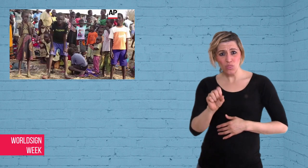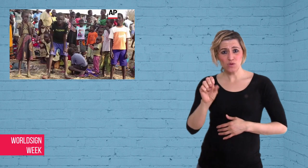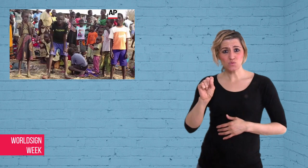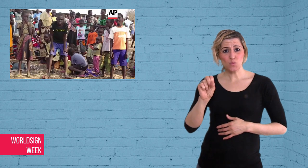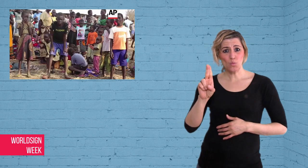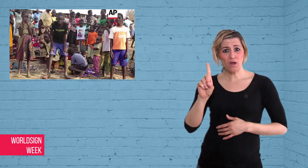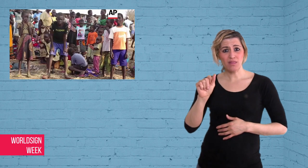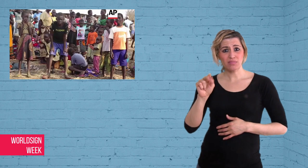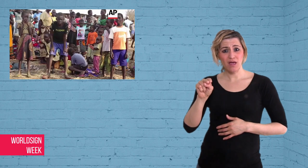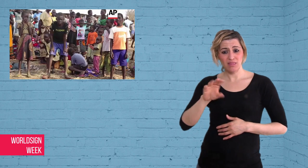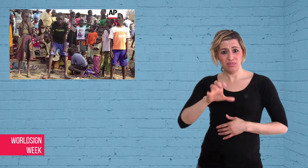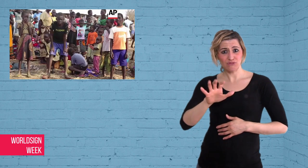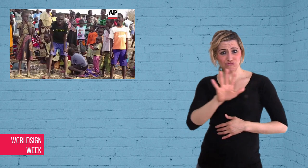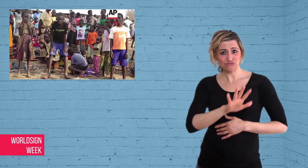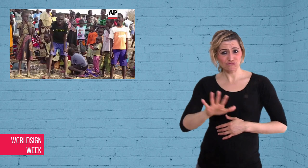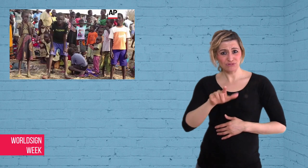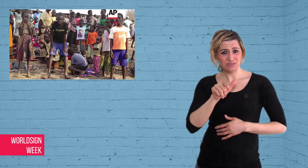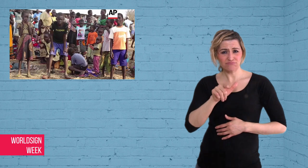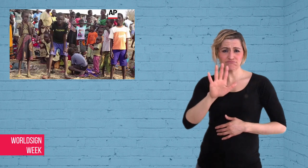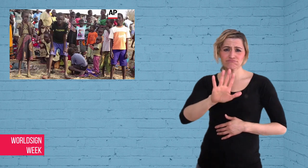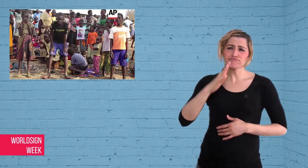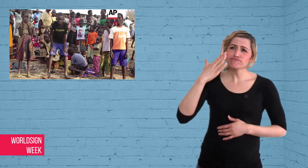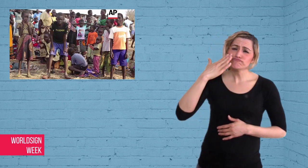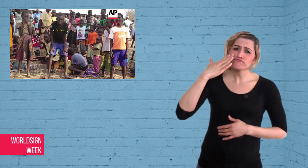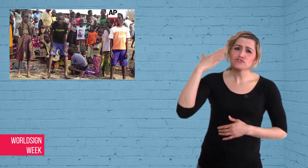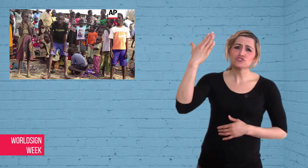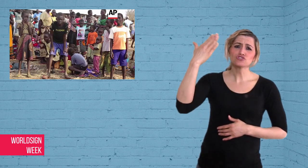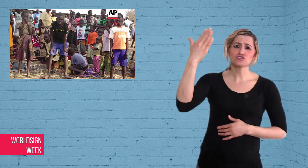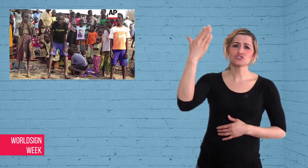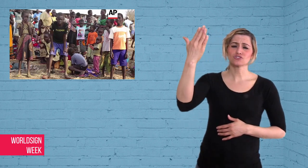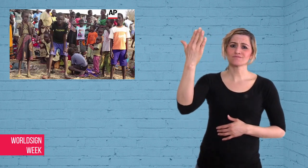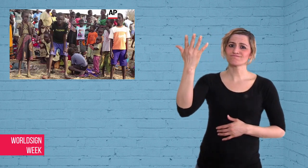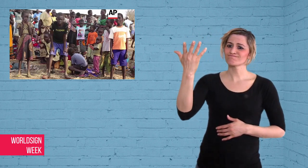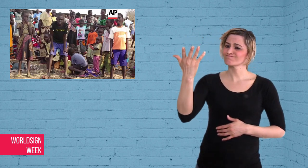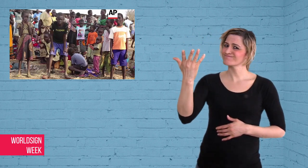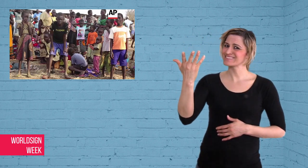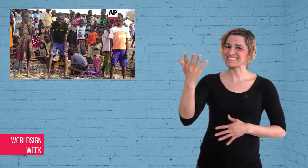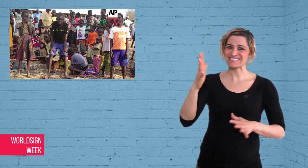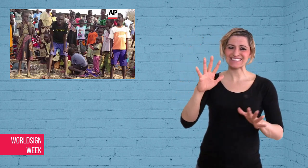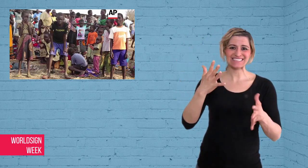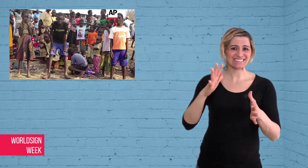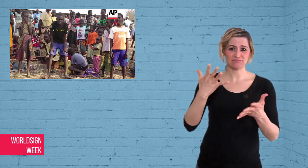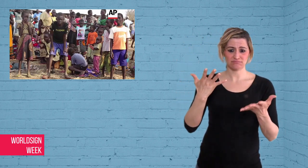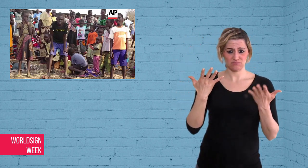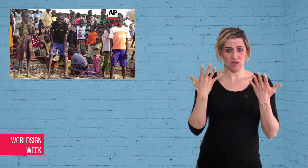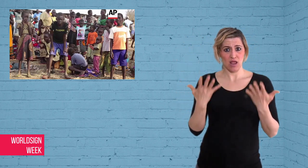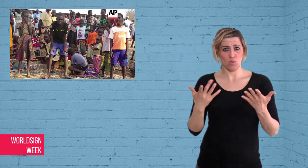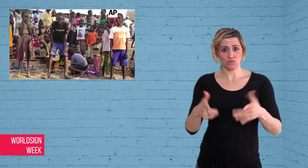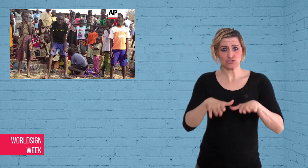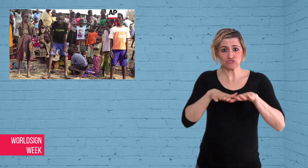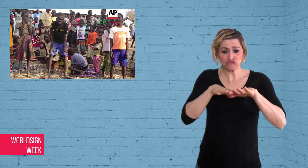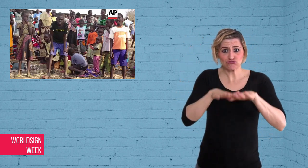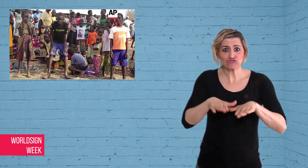generation of children is on the brink